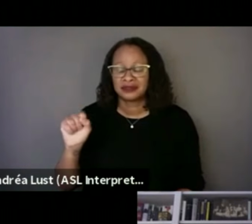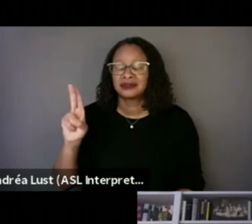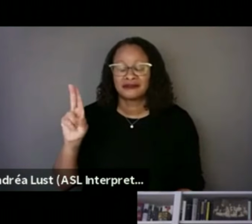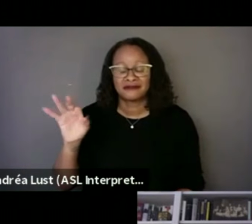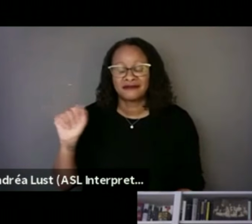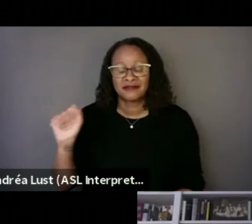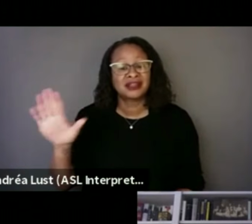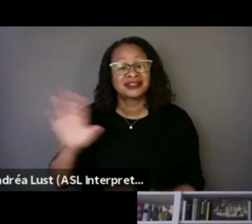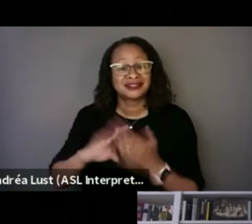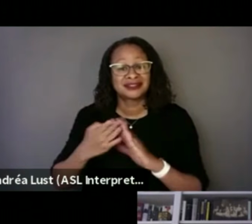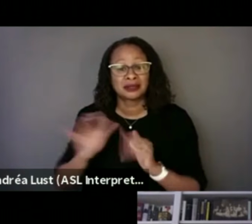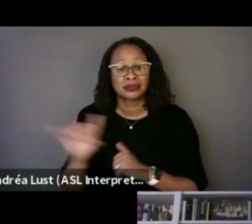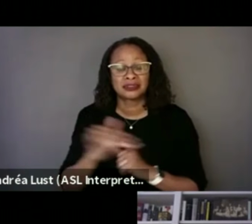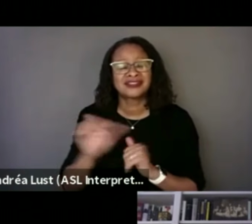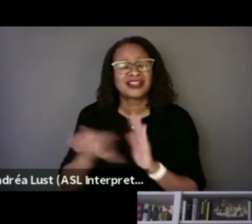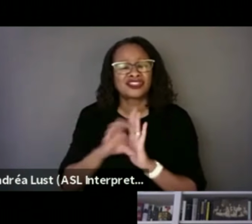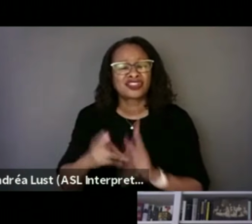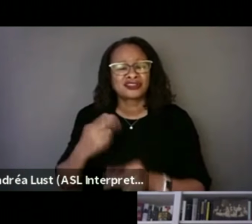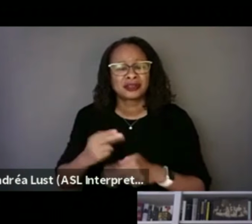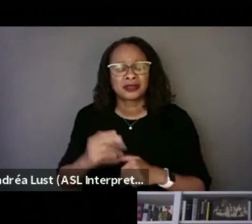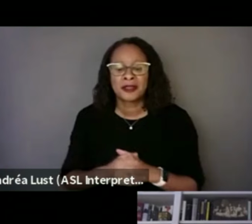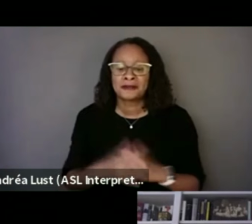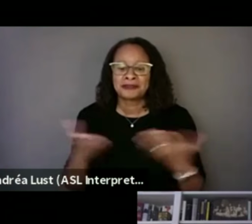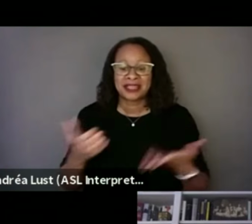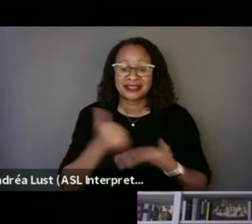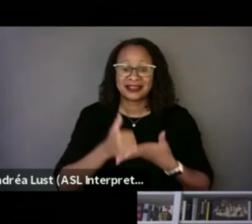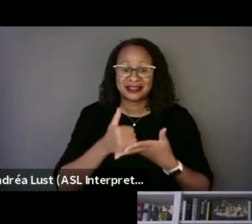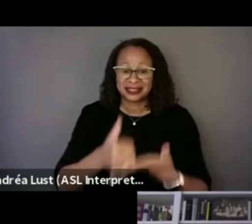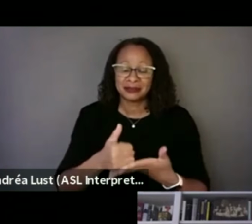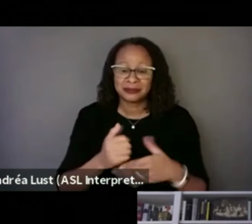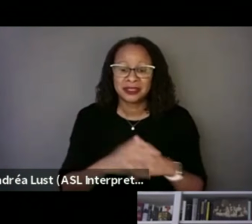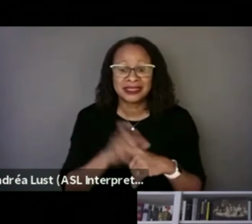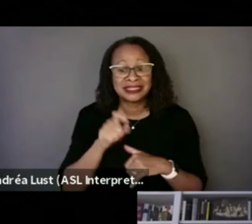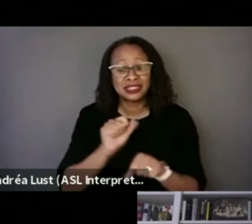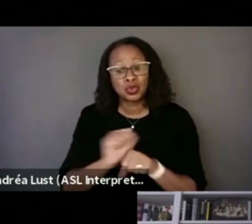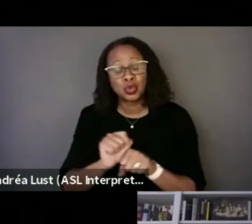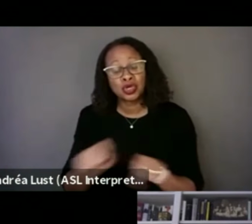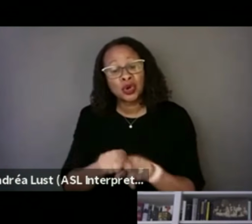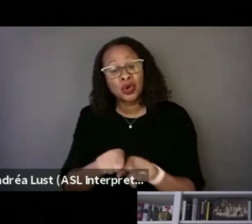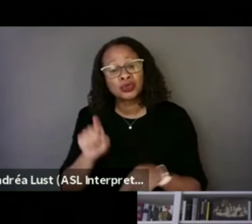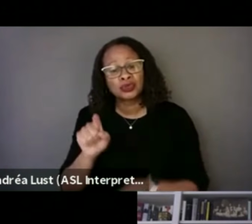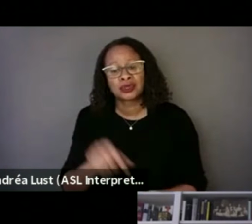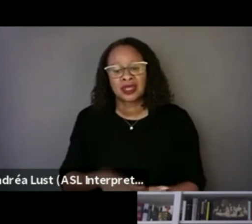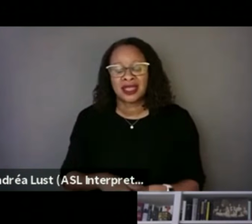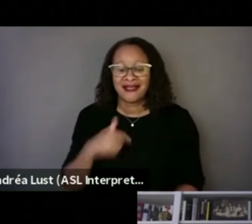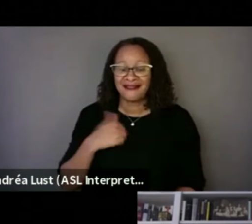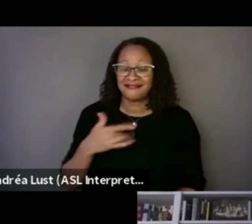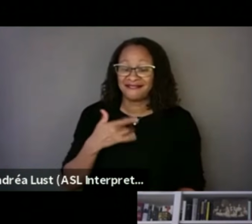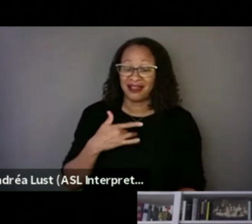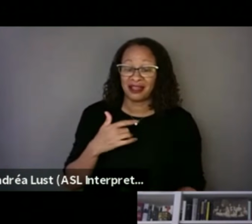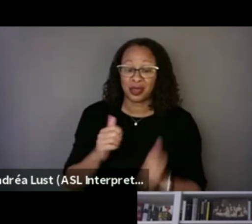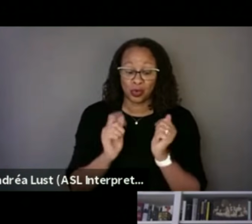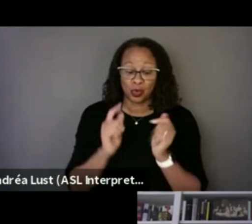And this helps and, and it needs work also because I felt like what Megan wanted is to get everybody